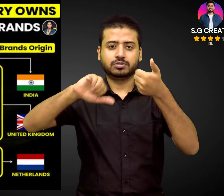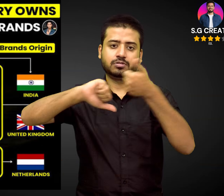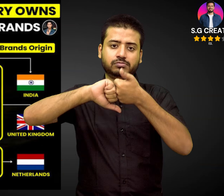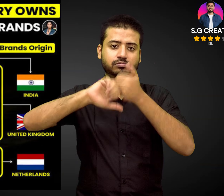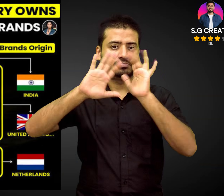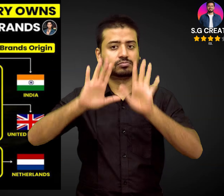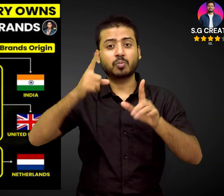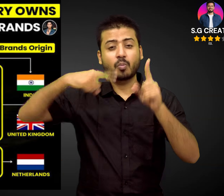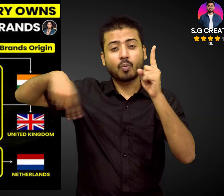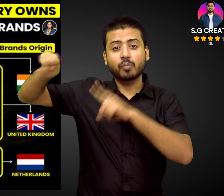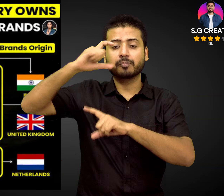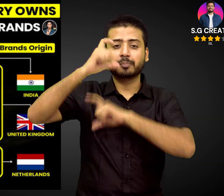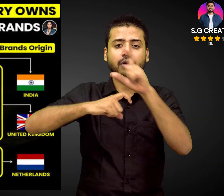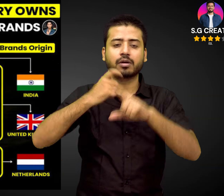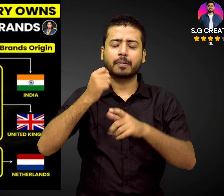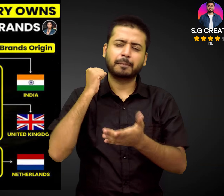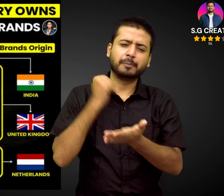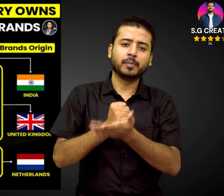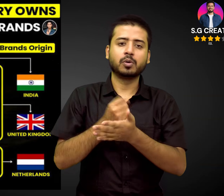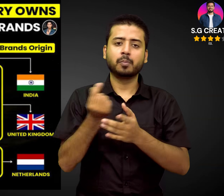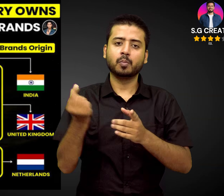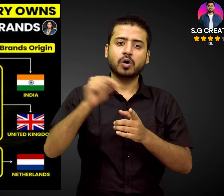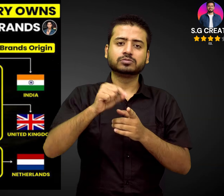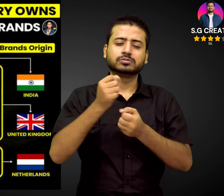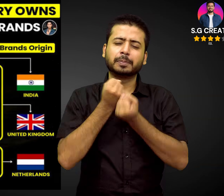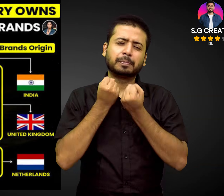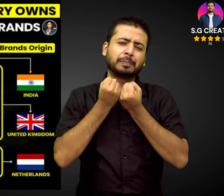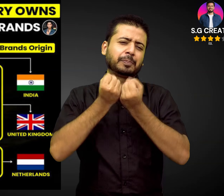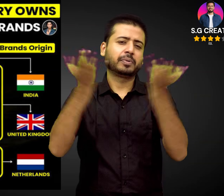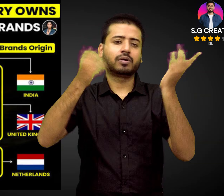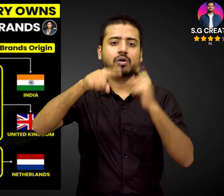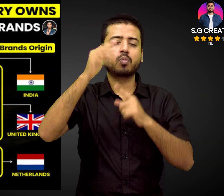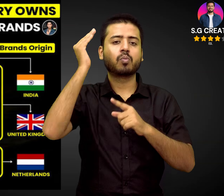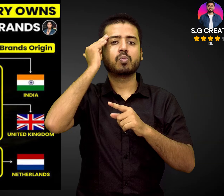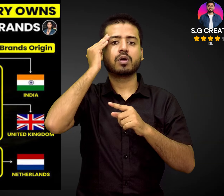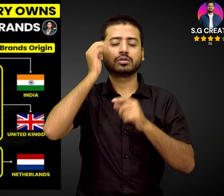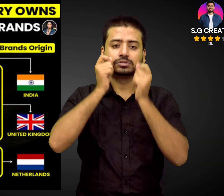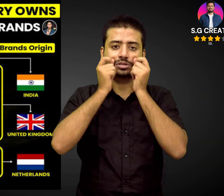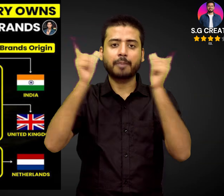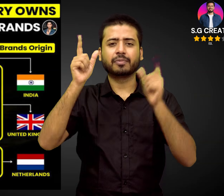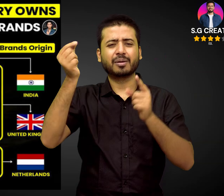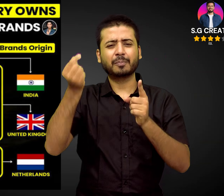chemistry of cleansing and human dermatology. To understand why a bar of soap scorches under